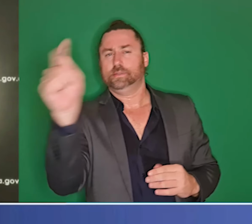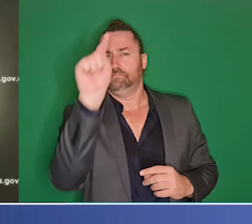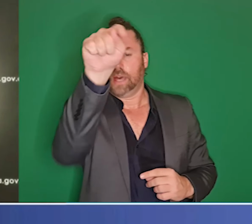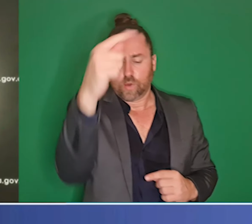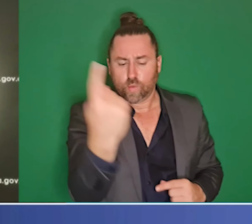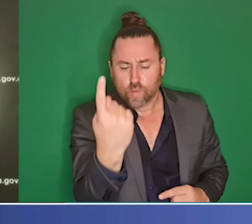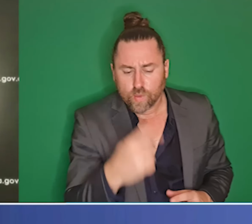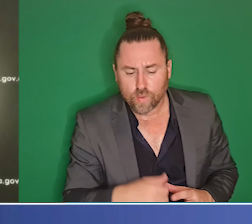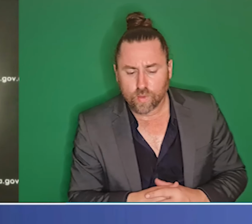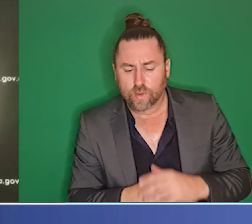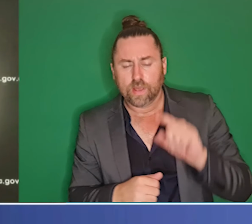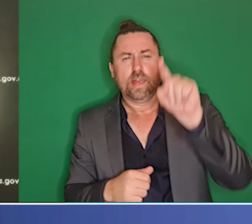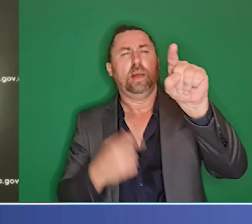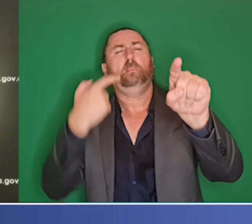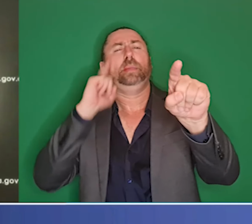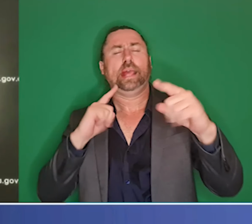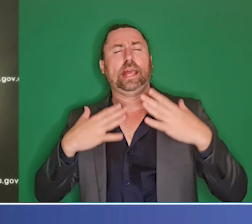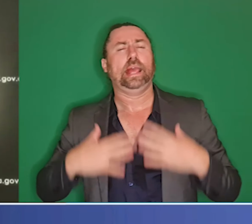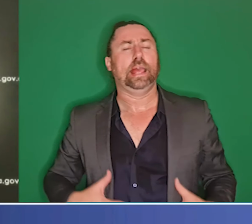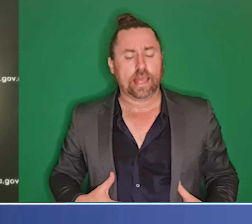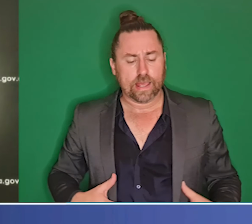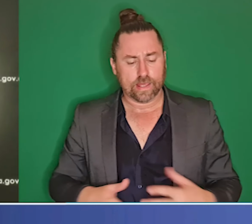And so just back, I think in pink.